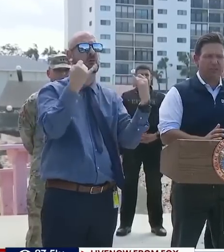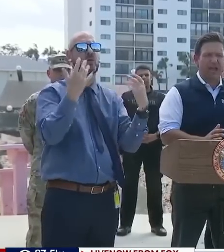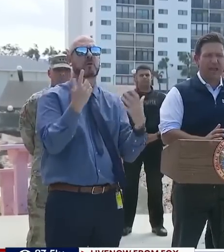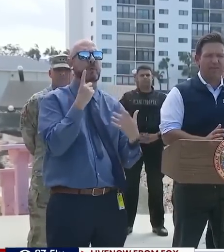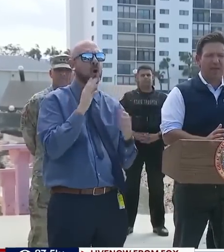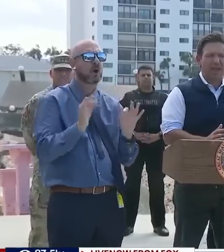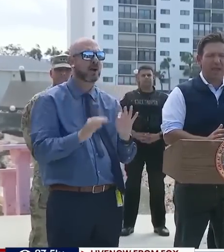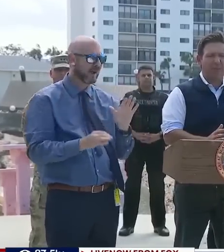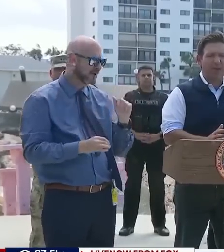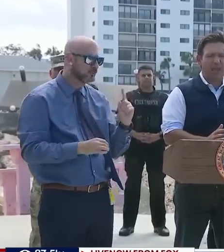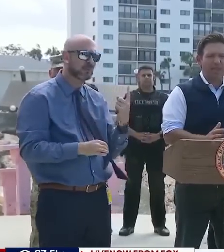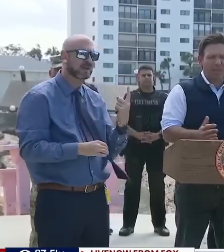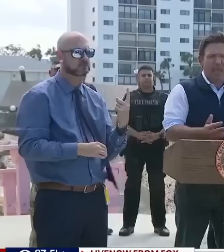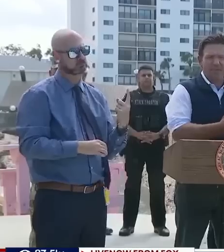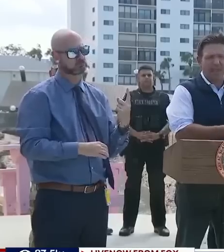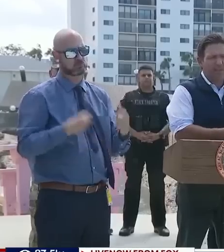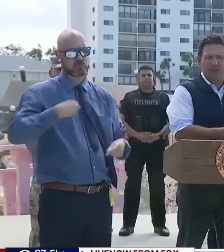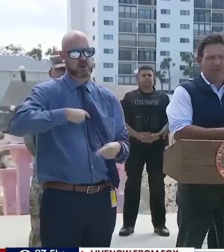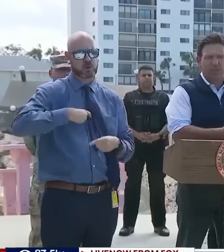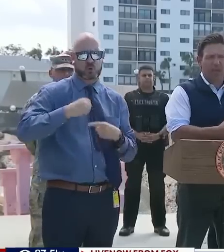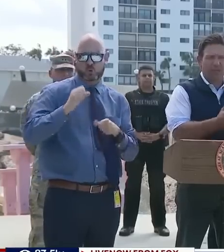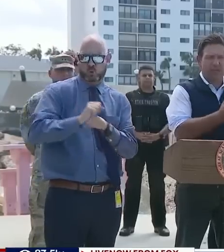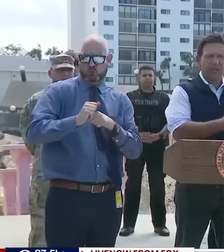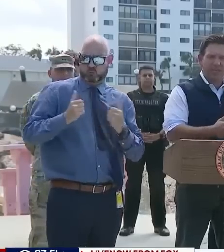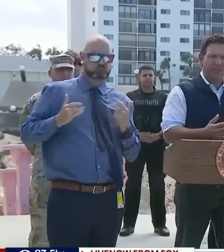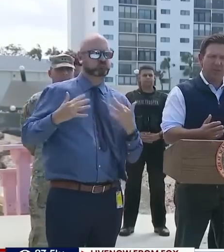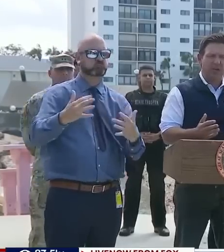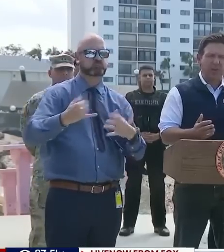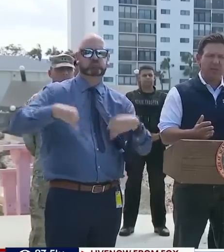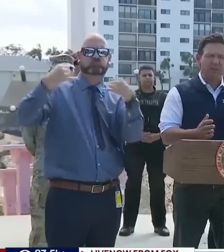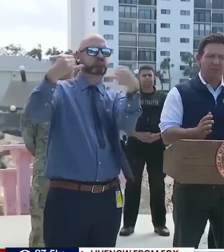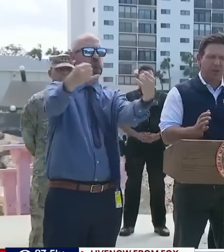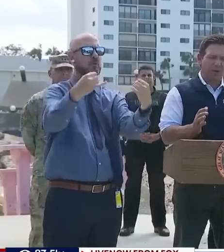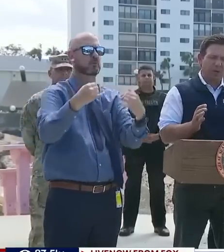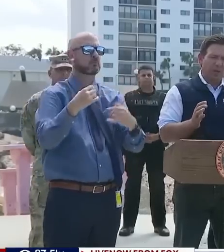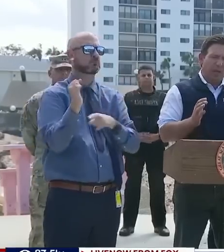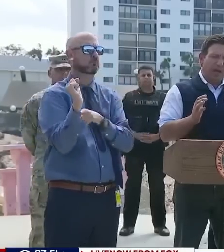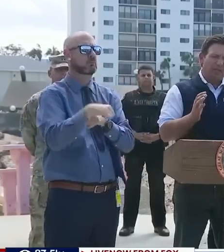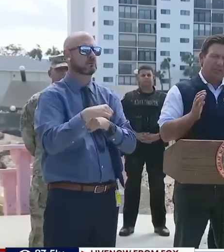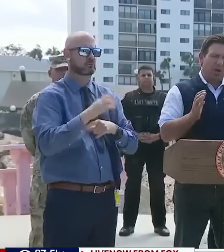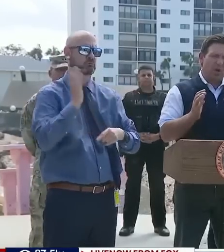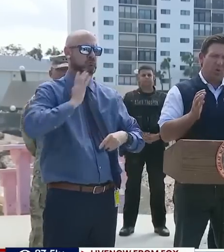people we Weeks without power for like a category 1 storm. uh here in Florida, we've worked really hard to to not